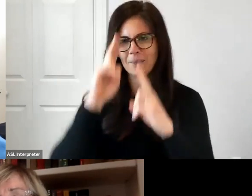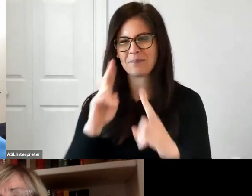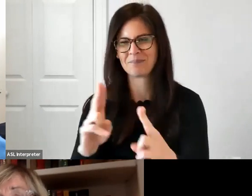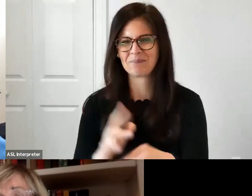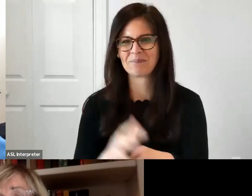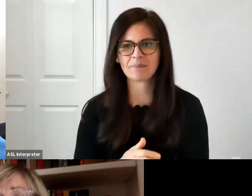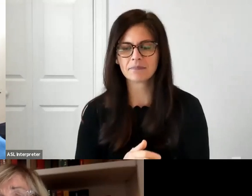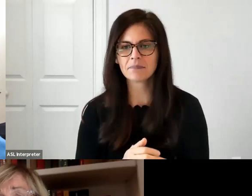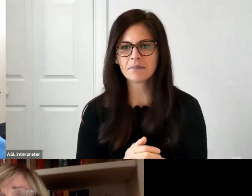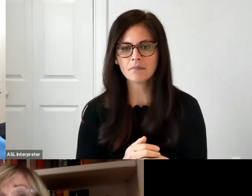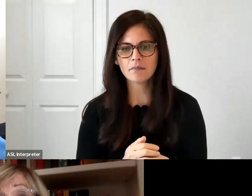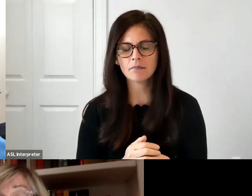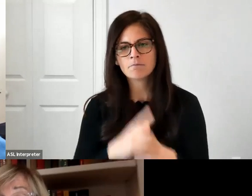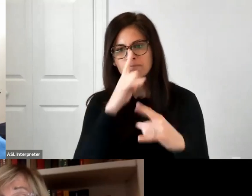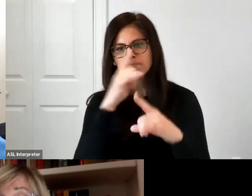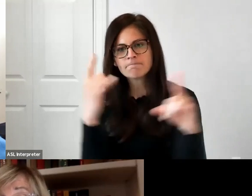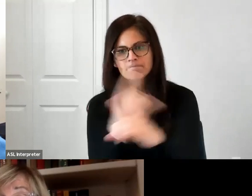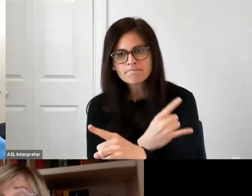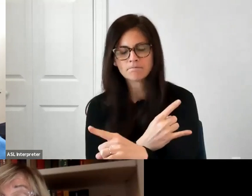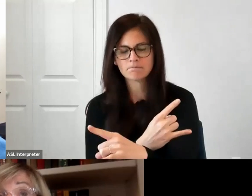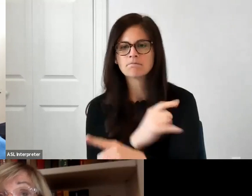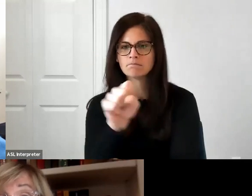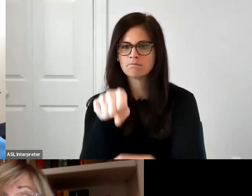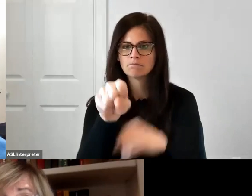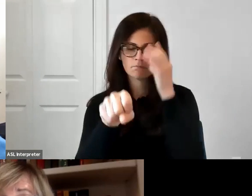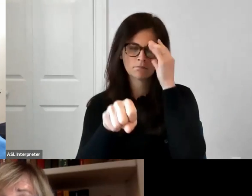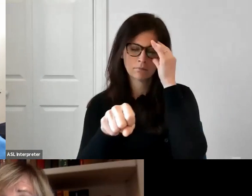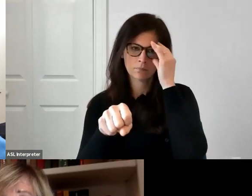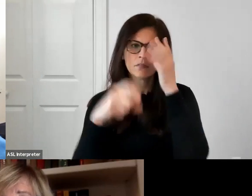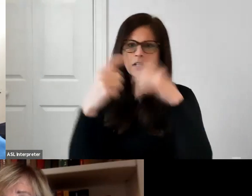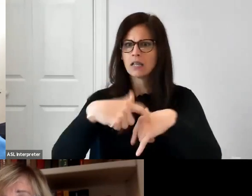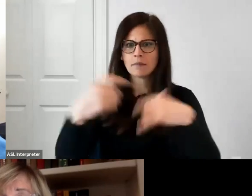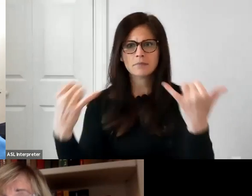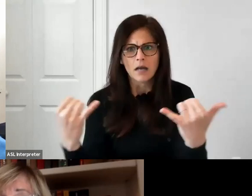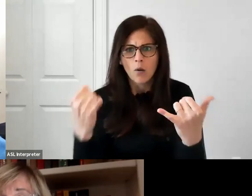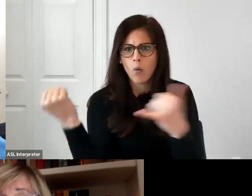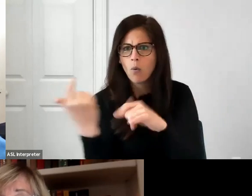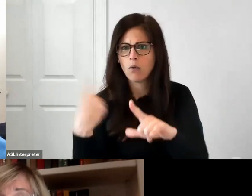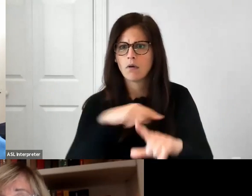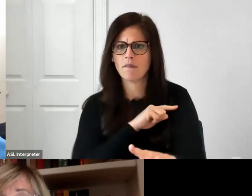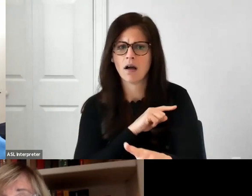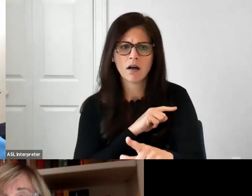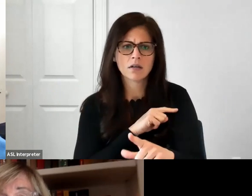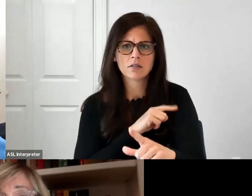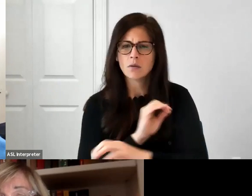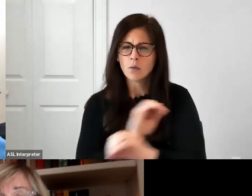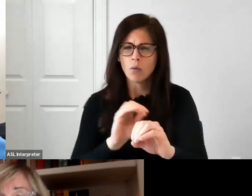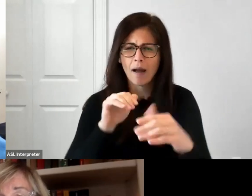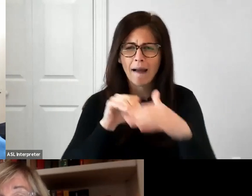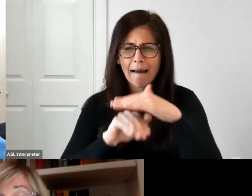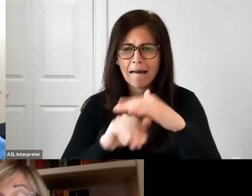You know, the irony is not lost that at a time when all of us are denied access to our cultural treasures